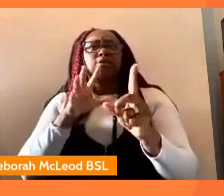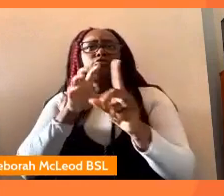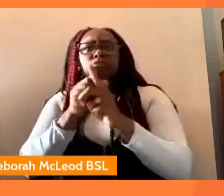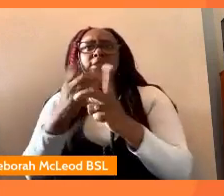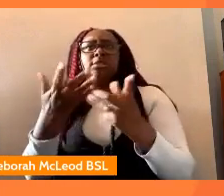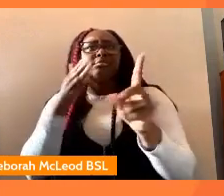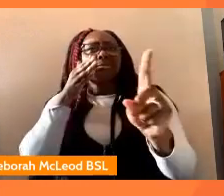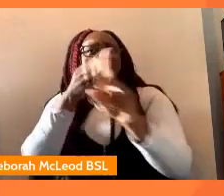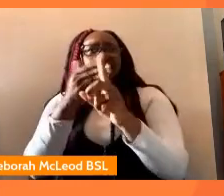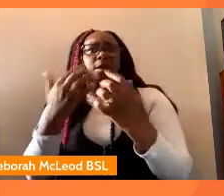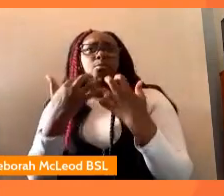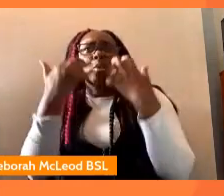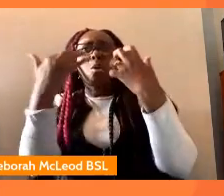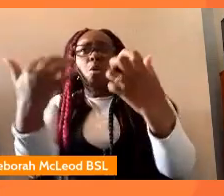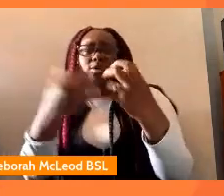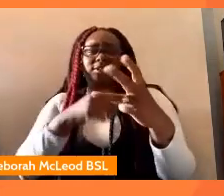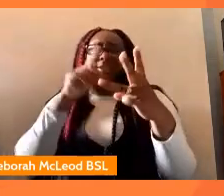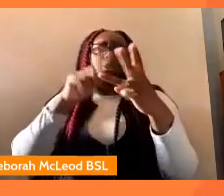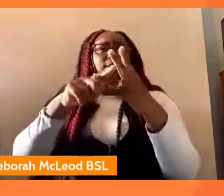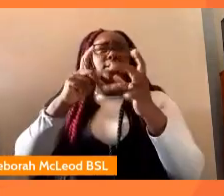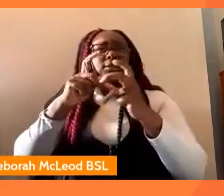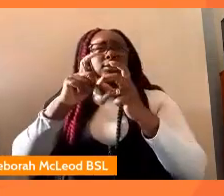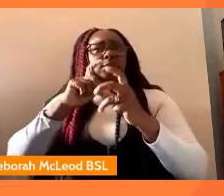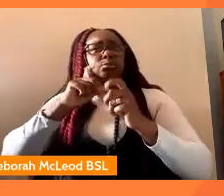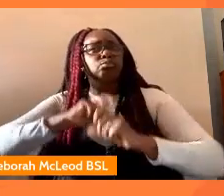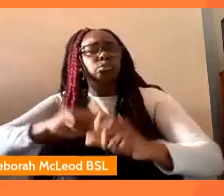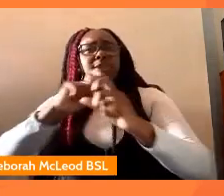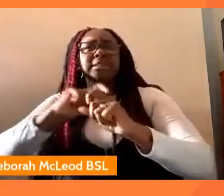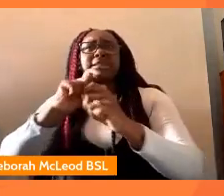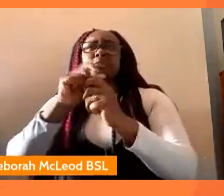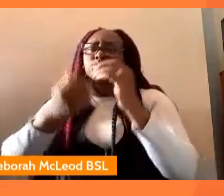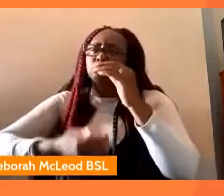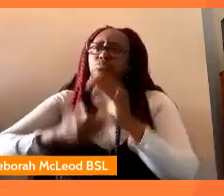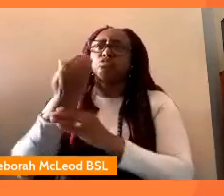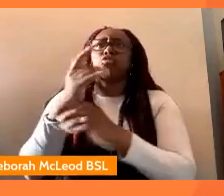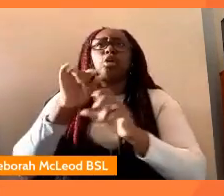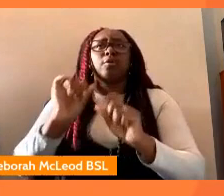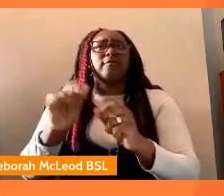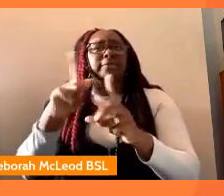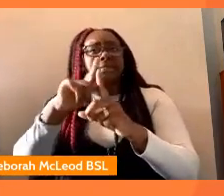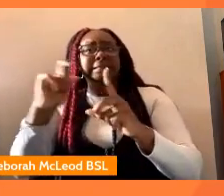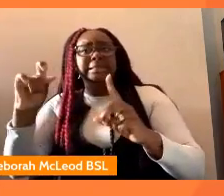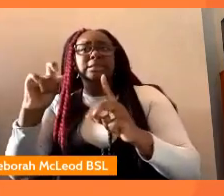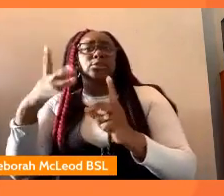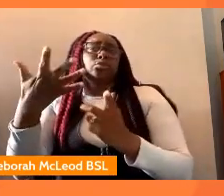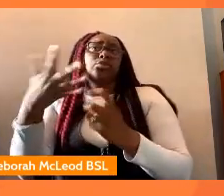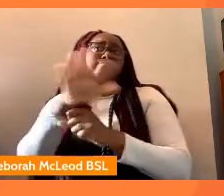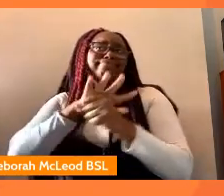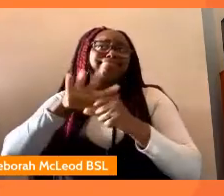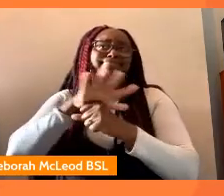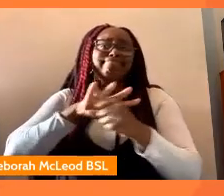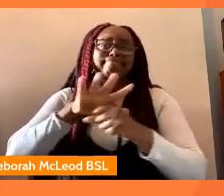sustainable growth on the new digital frontiers.